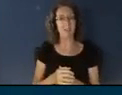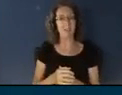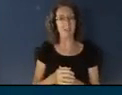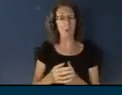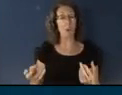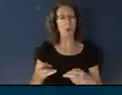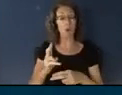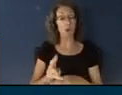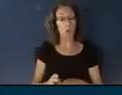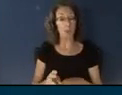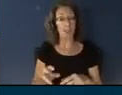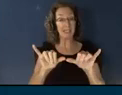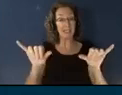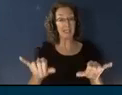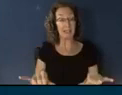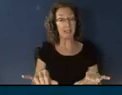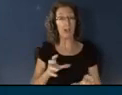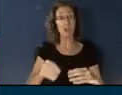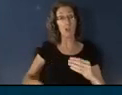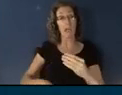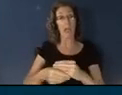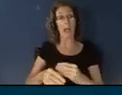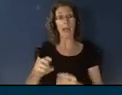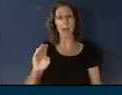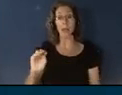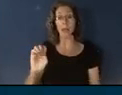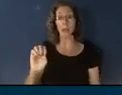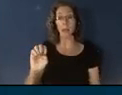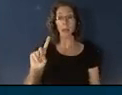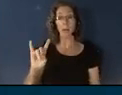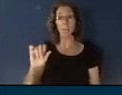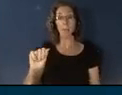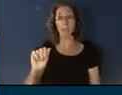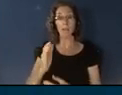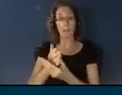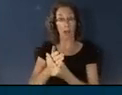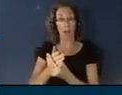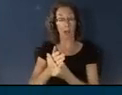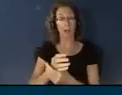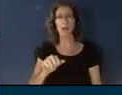does have you can add media files. We had someone yesterday that we were assisting and they had a